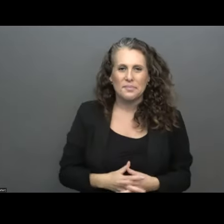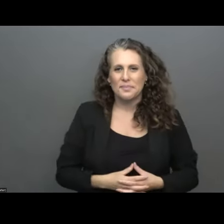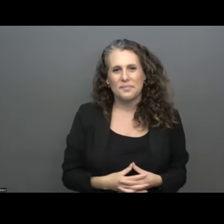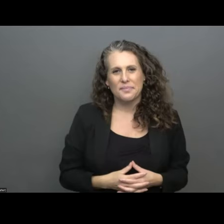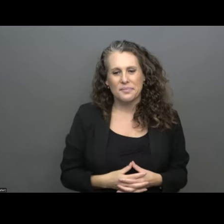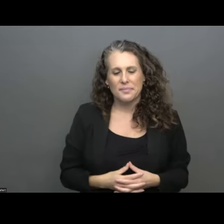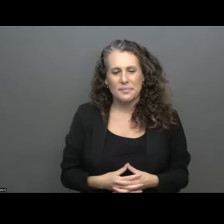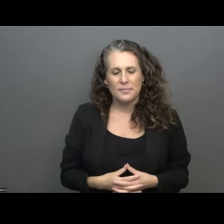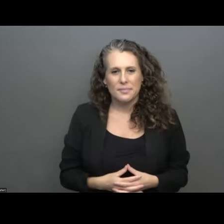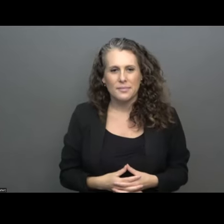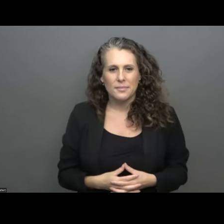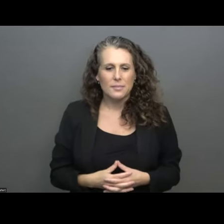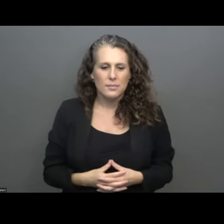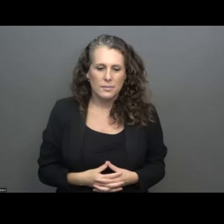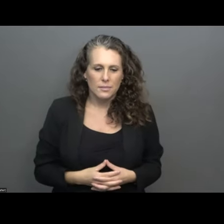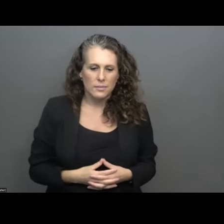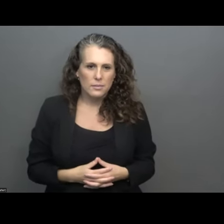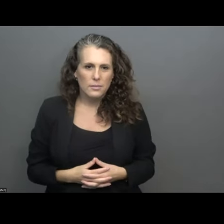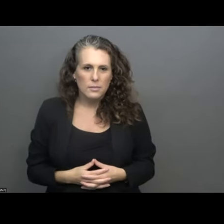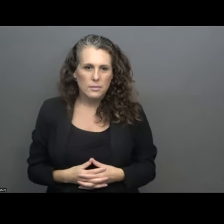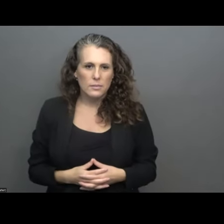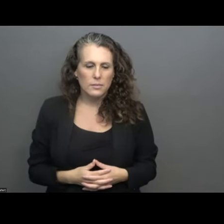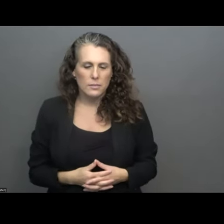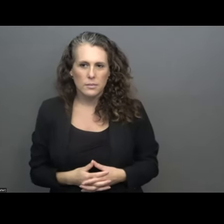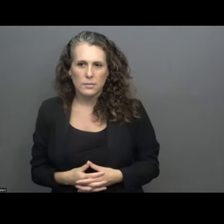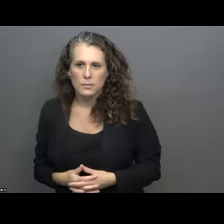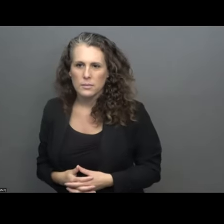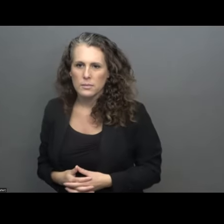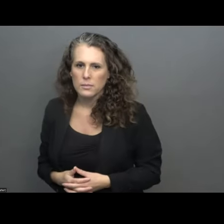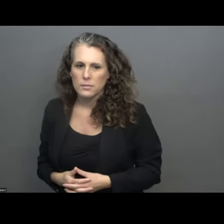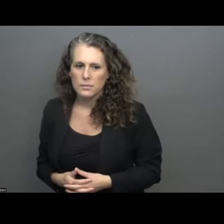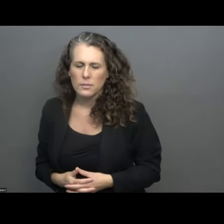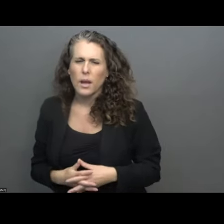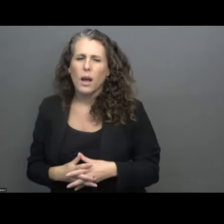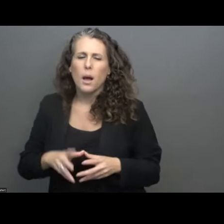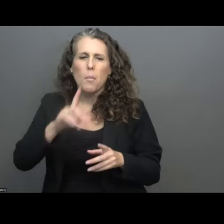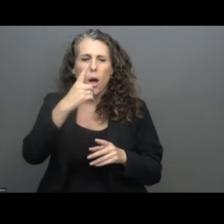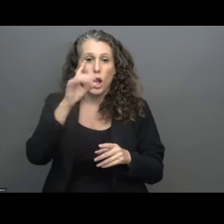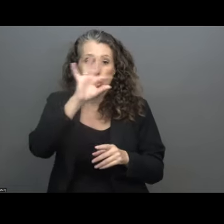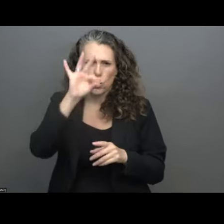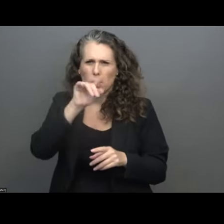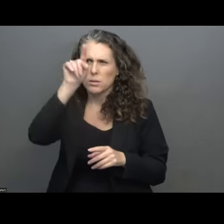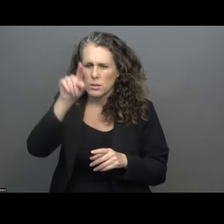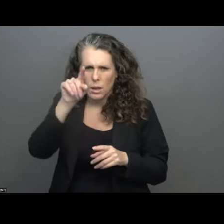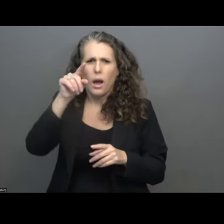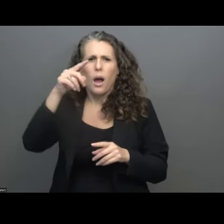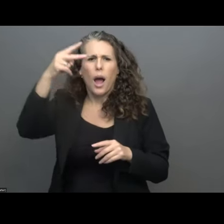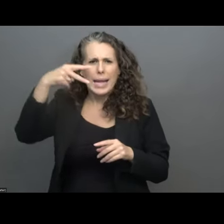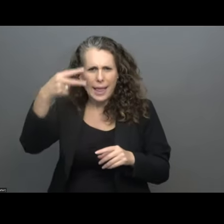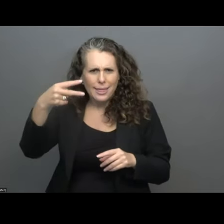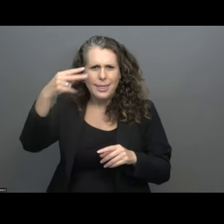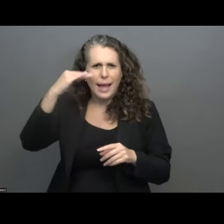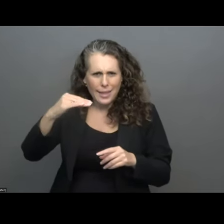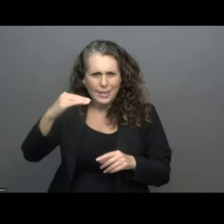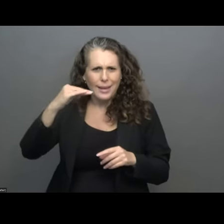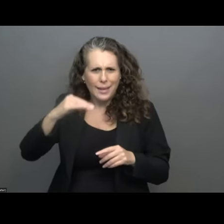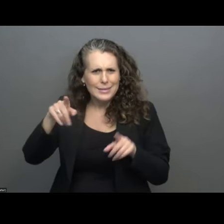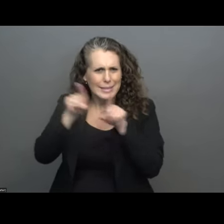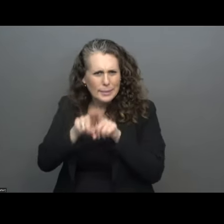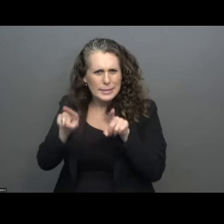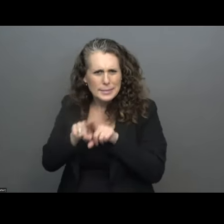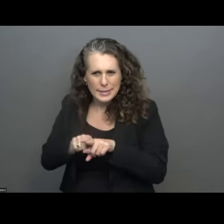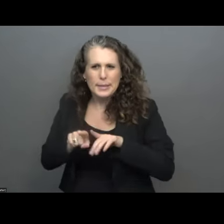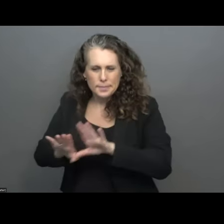11:01:16 Yeah, not that much of a gym. 11:01:25 Yeah, in case you're Kim Akira vs.